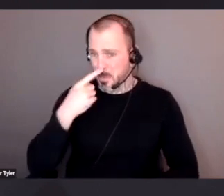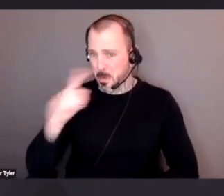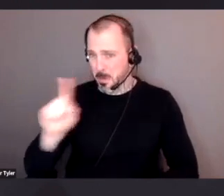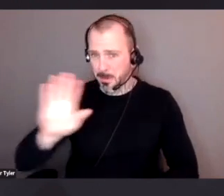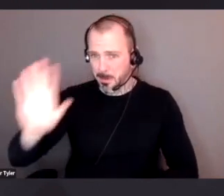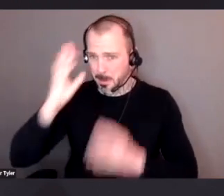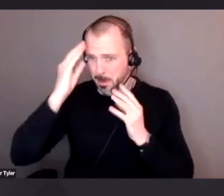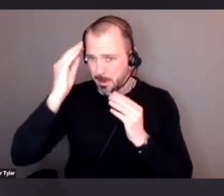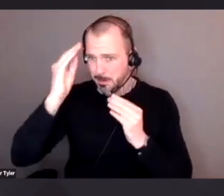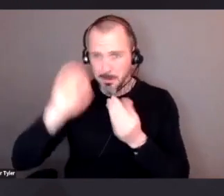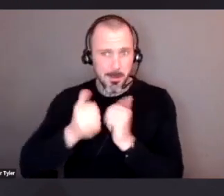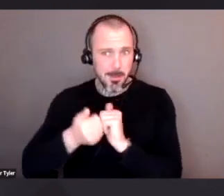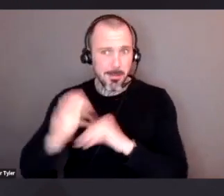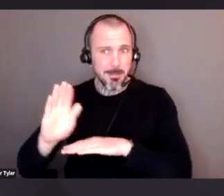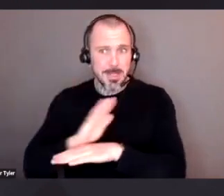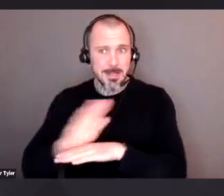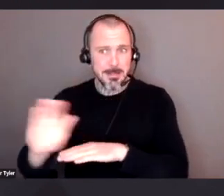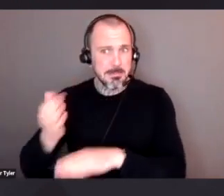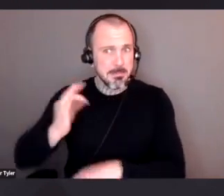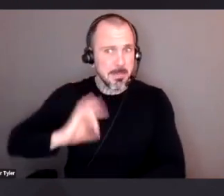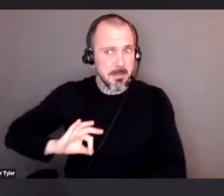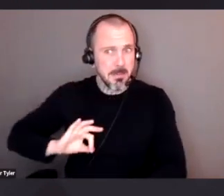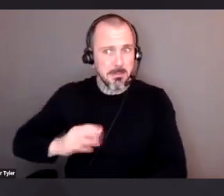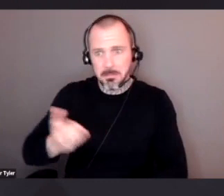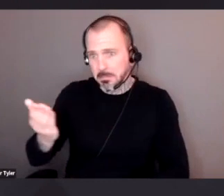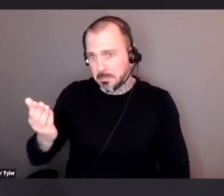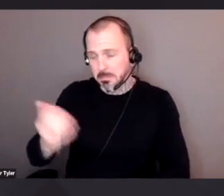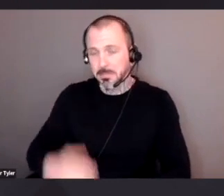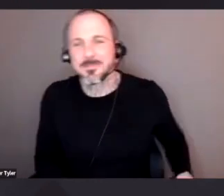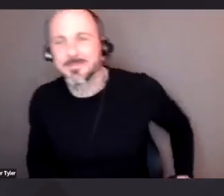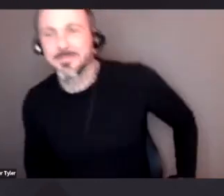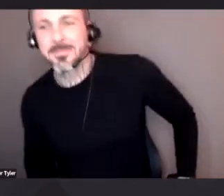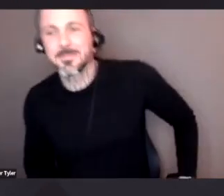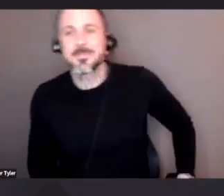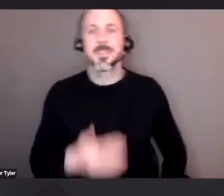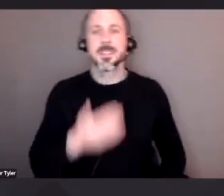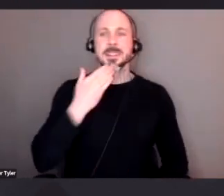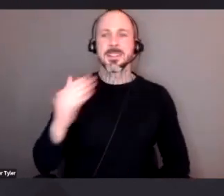Thanks, Tonya, Our Sobeys store is located in Humboldt. It's a rural community in central Saskatchewan.